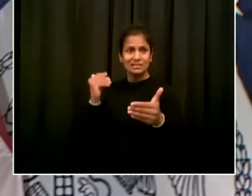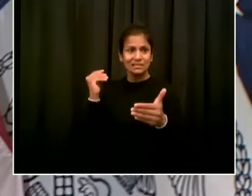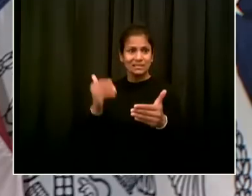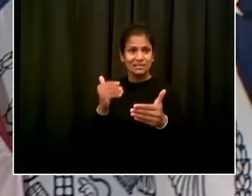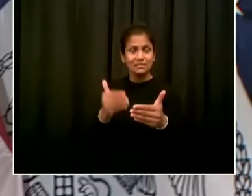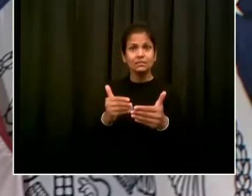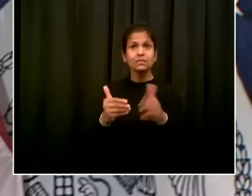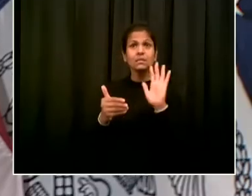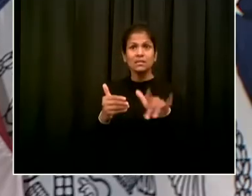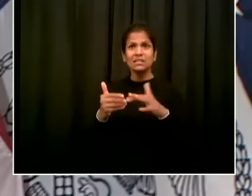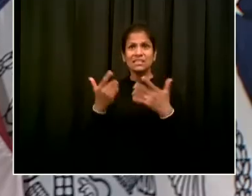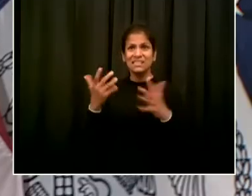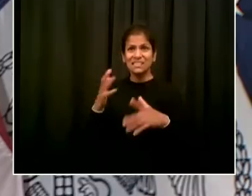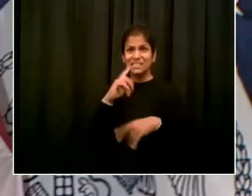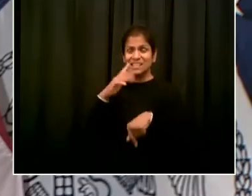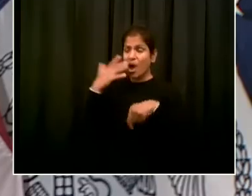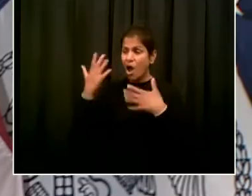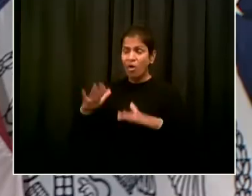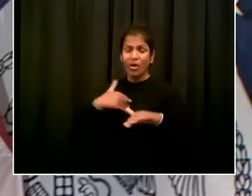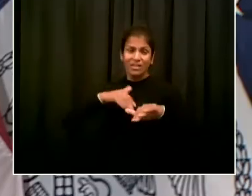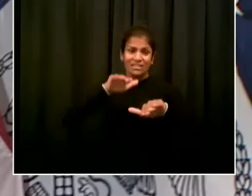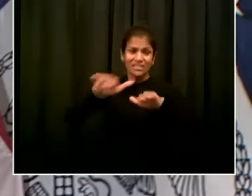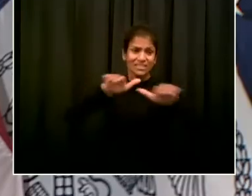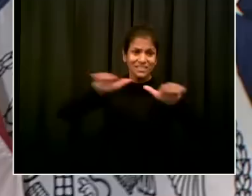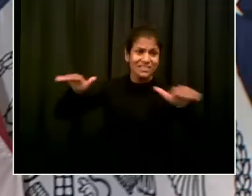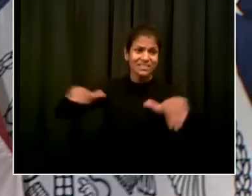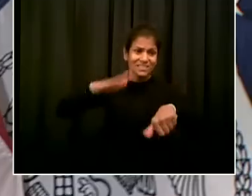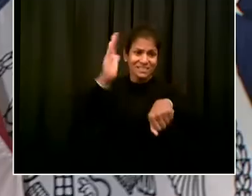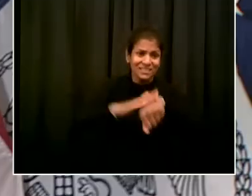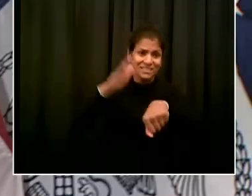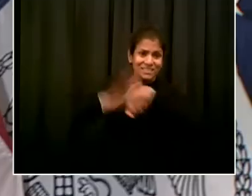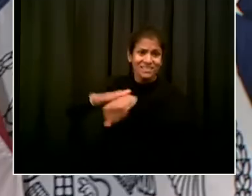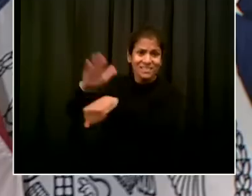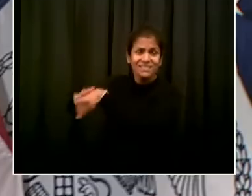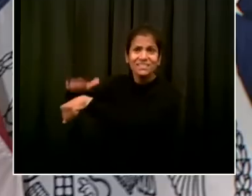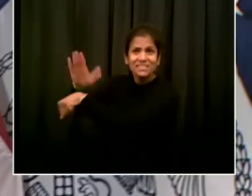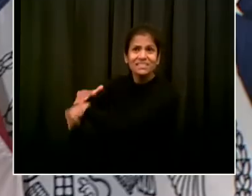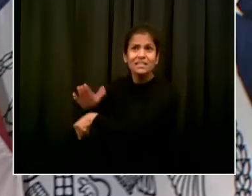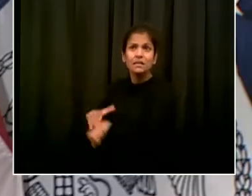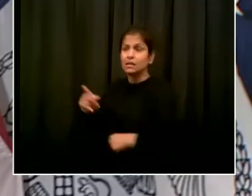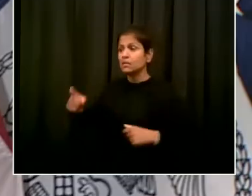SESEINEG AND WARNINGS THE